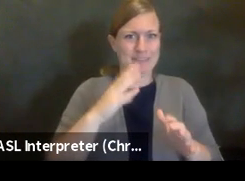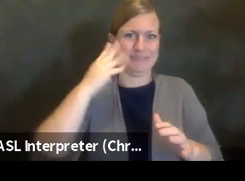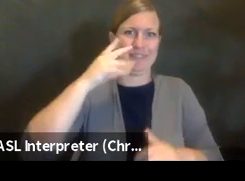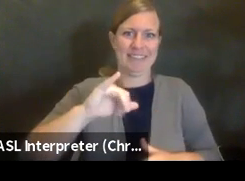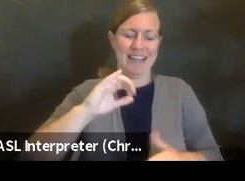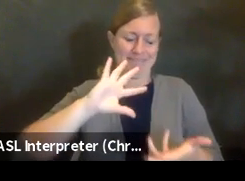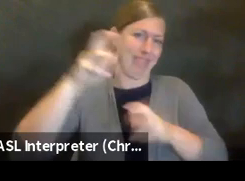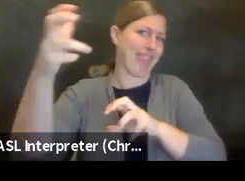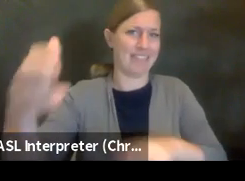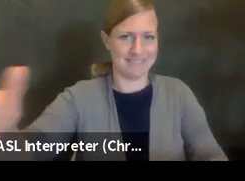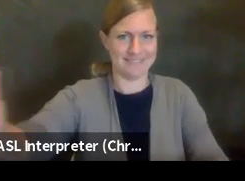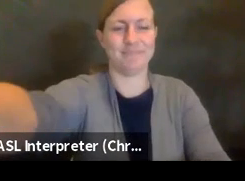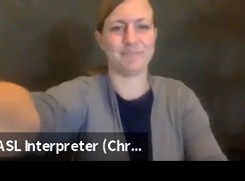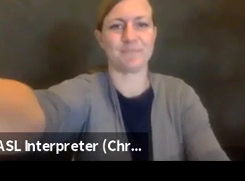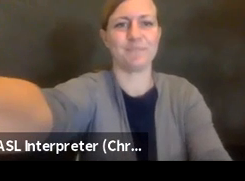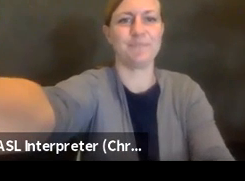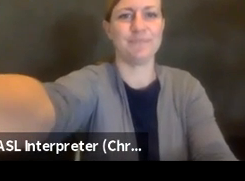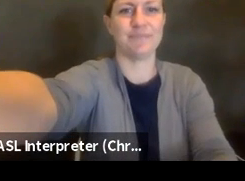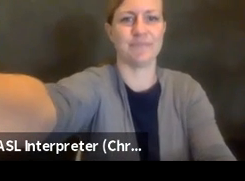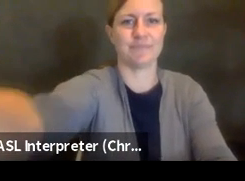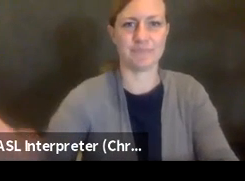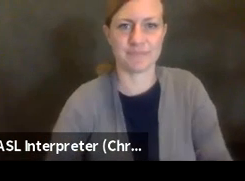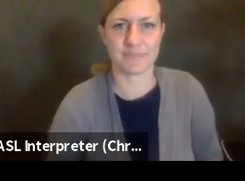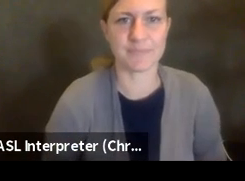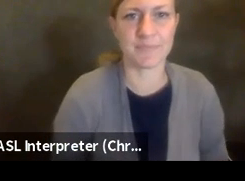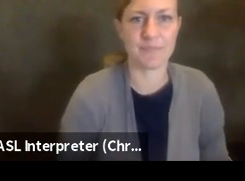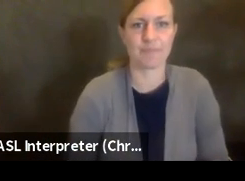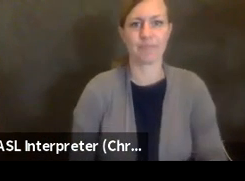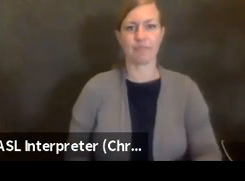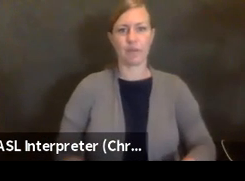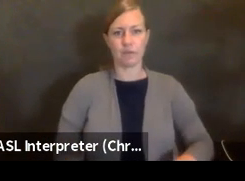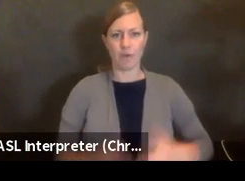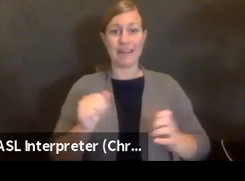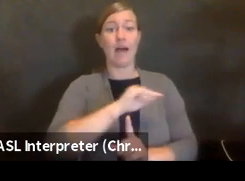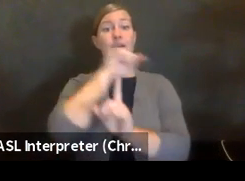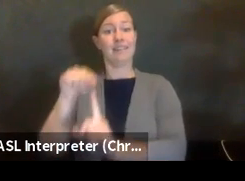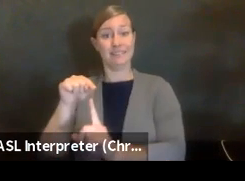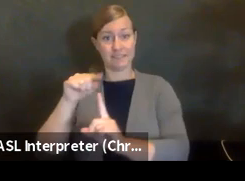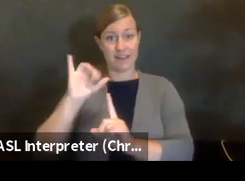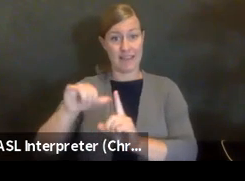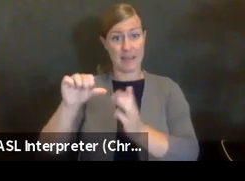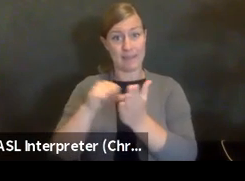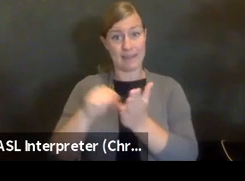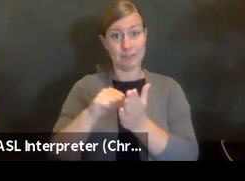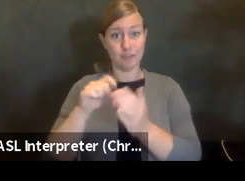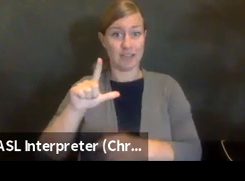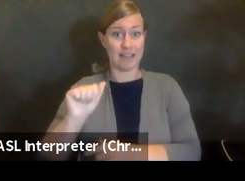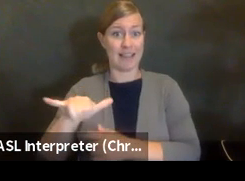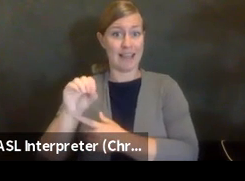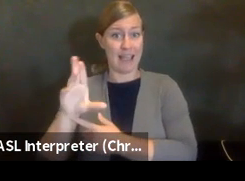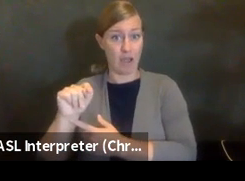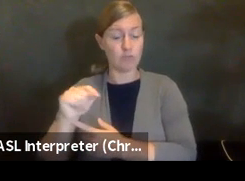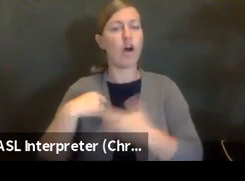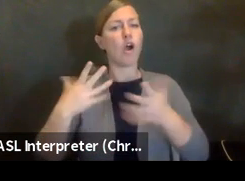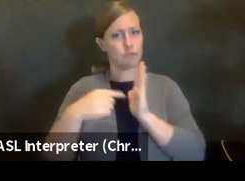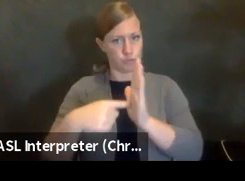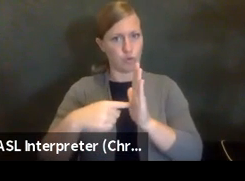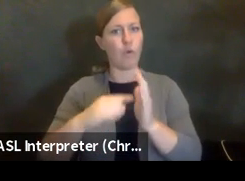Katherine Livick - ESD 112: So back to the layout of this page. We have looked at how we can move classes around to get them into a different order.